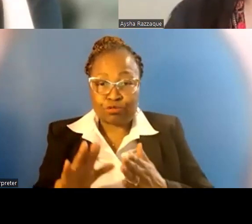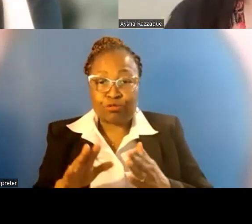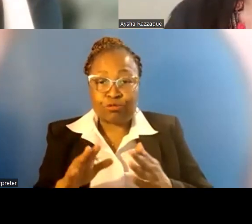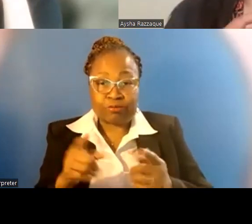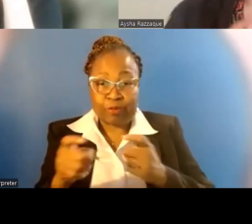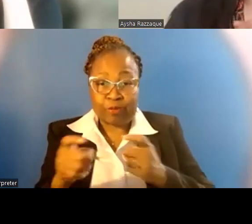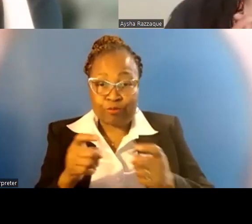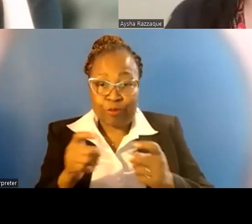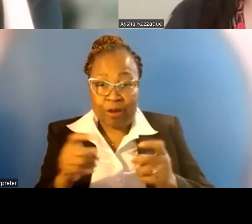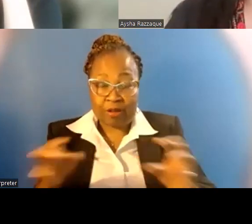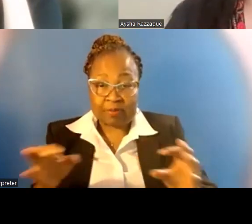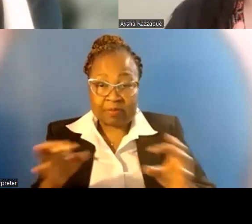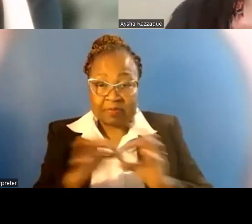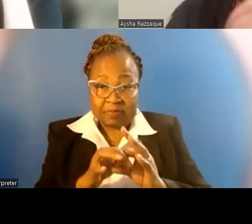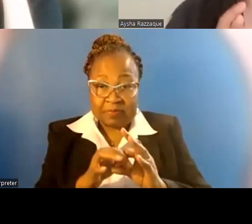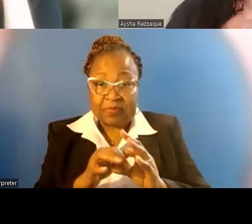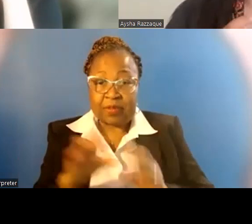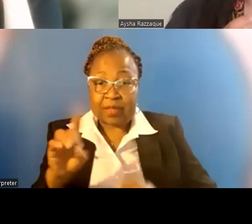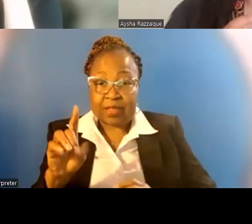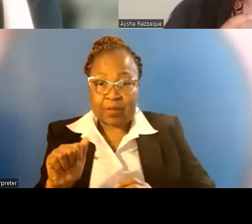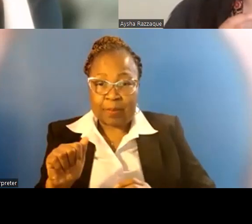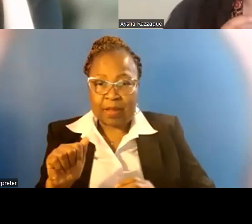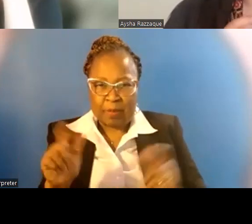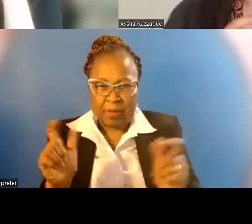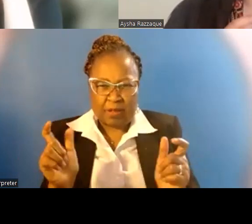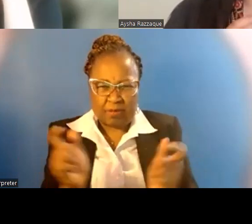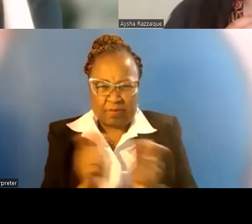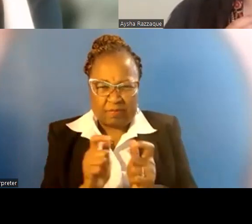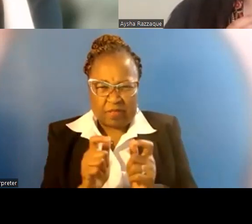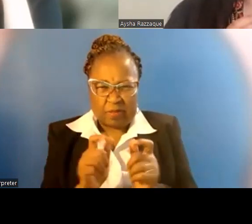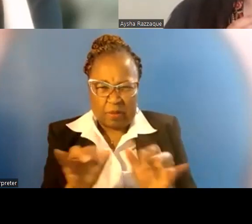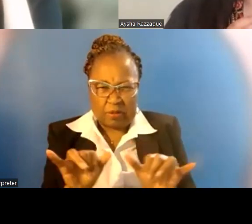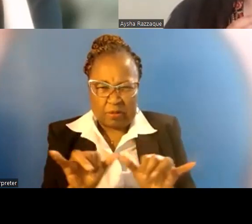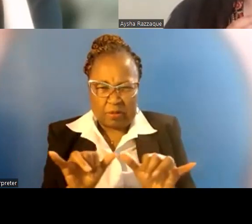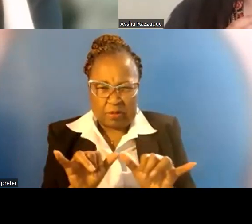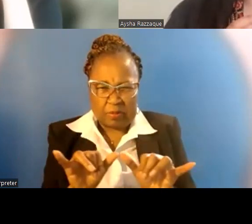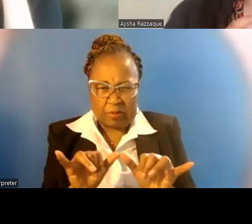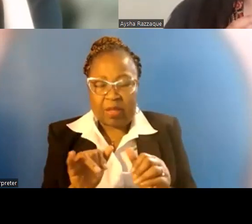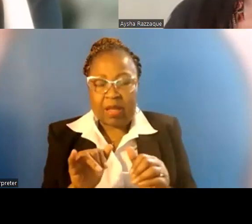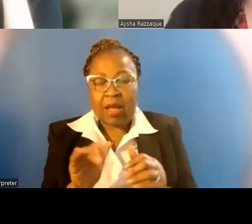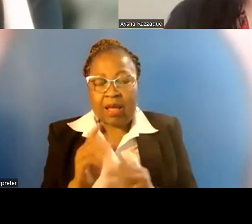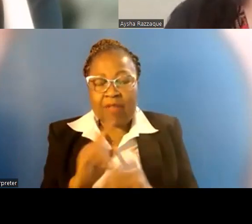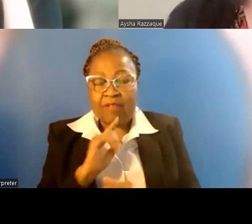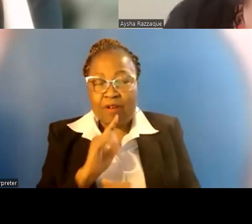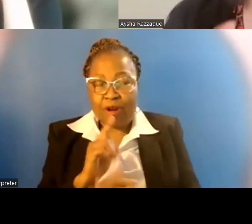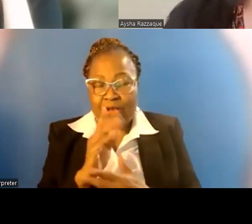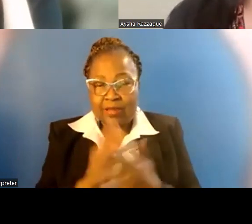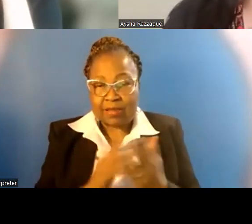but they're on a much smaller scale. I know there are some in Wisconsin,